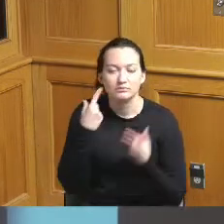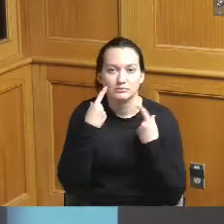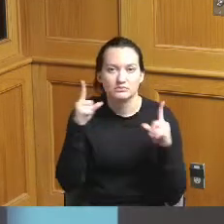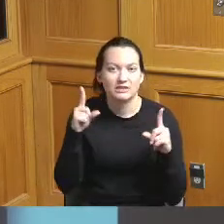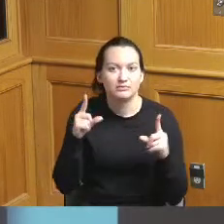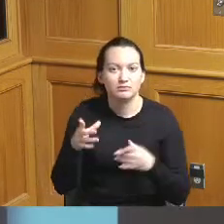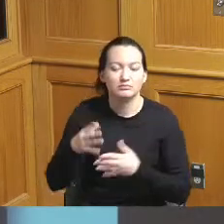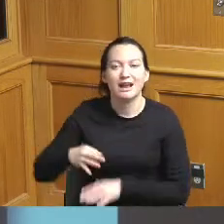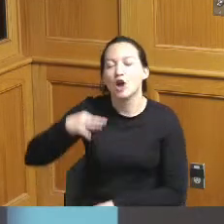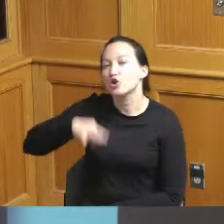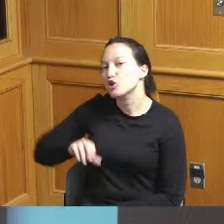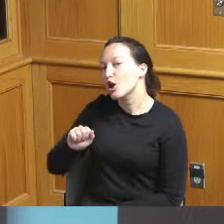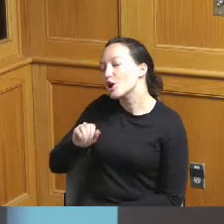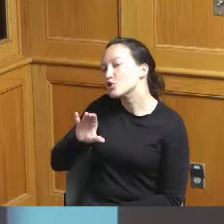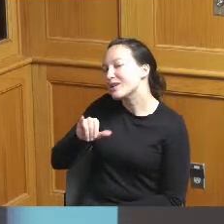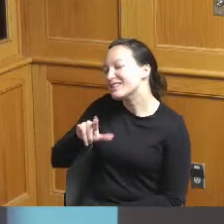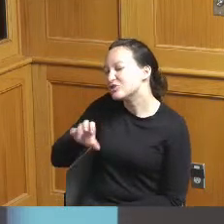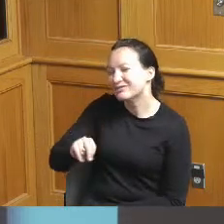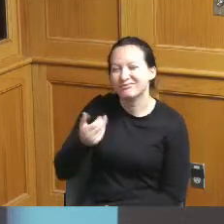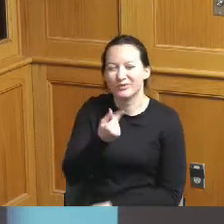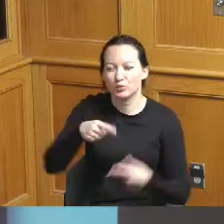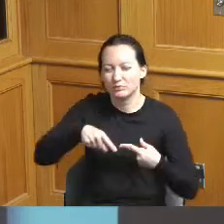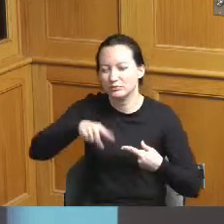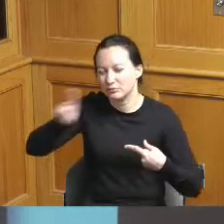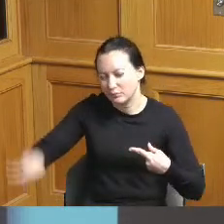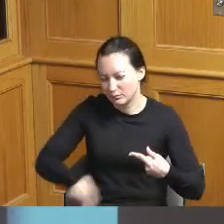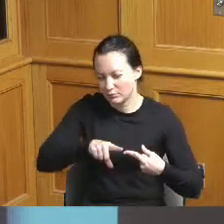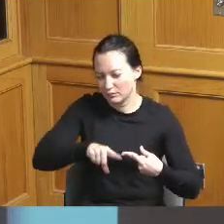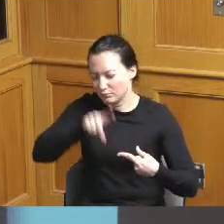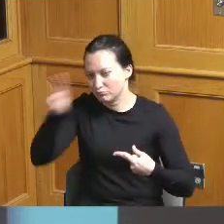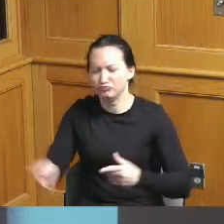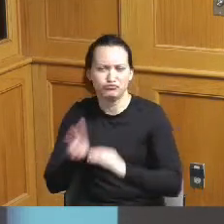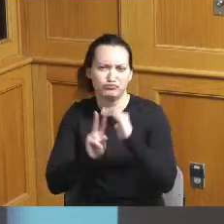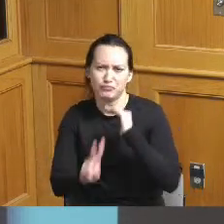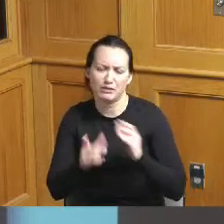in gaining accreditation over the last several cycles and we expect that trend to continue